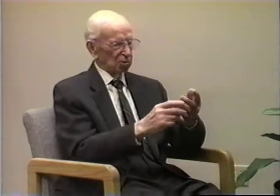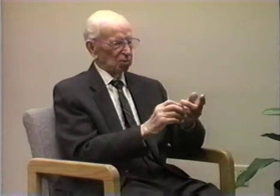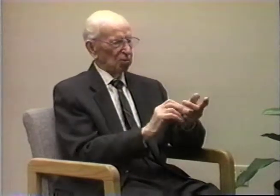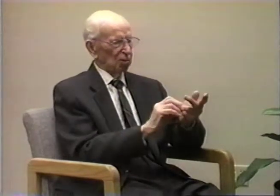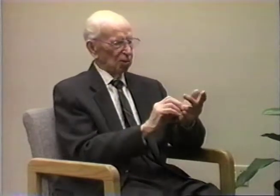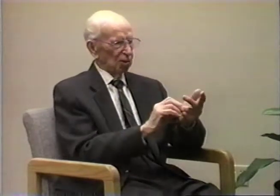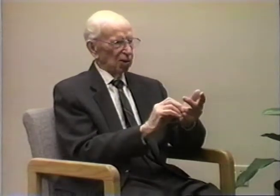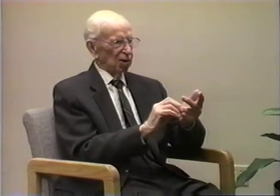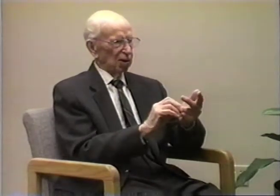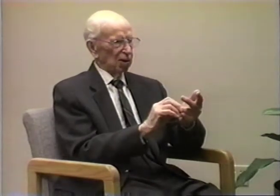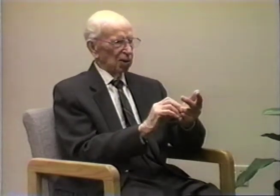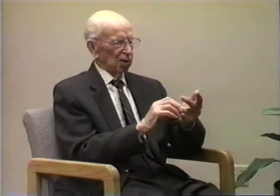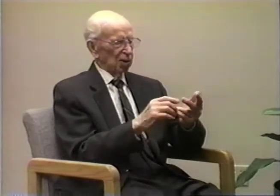And they had told me